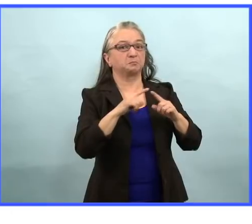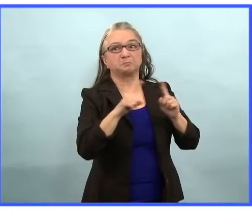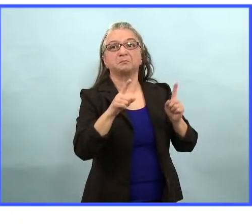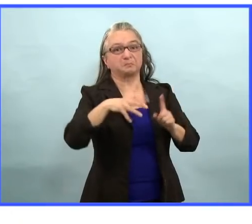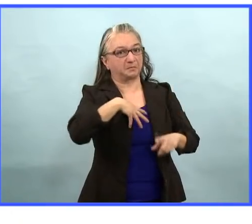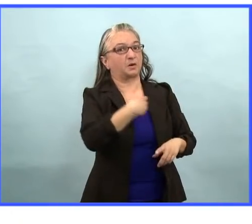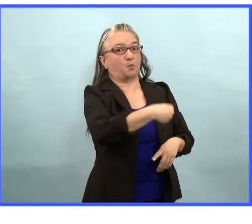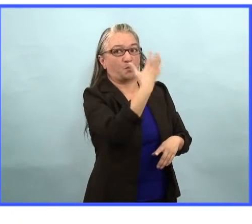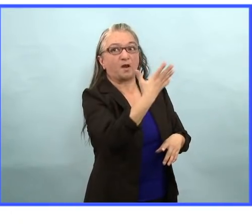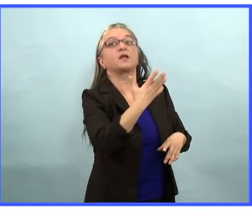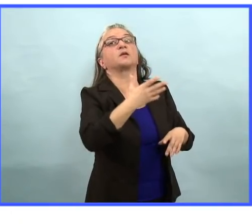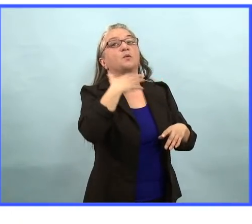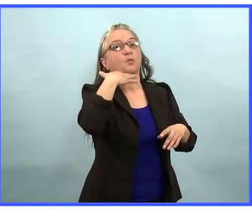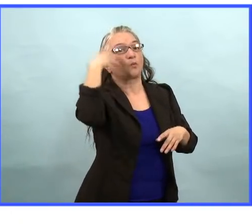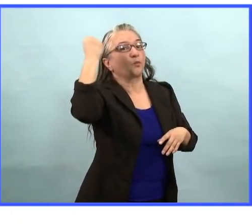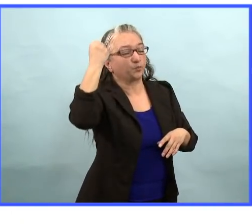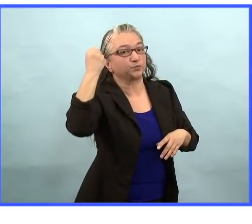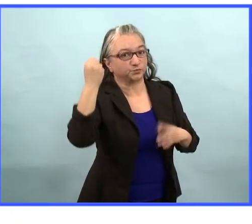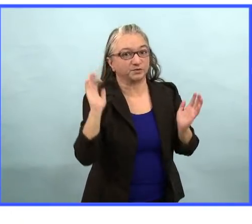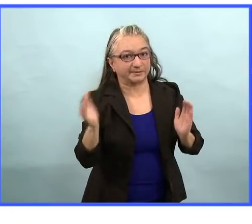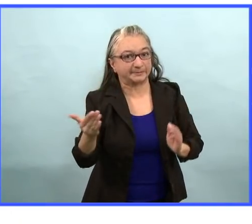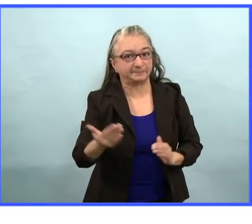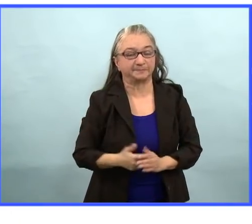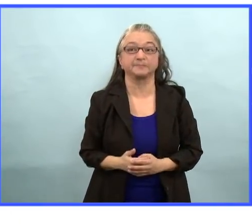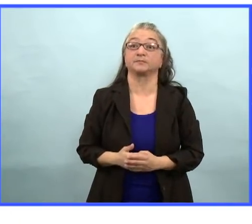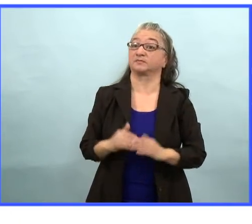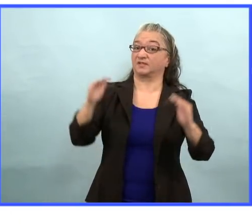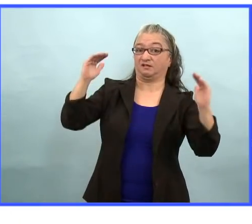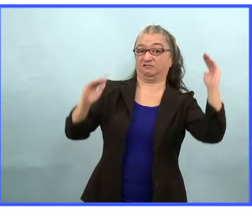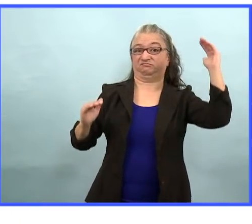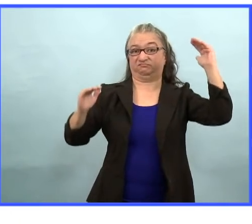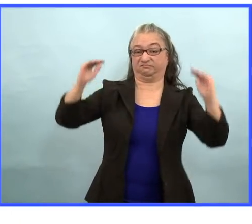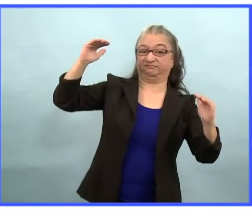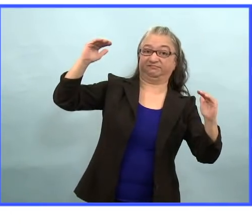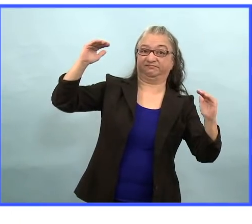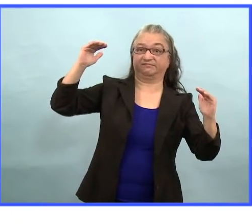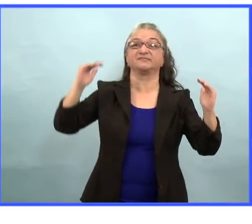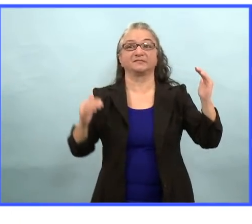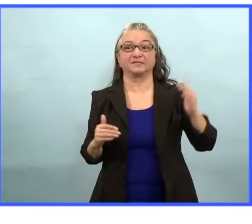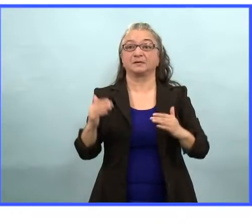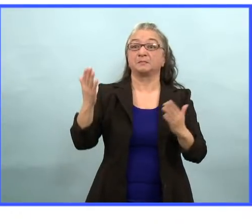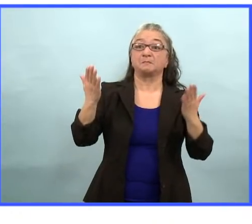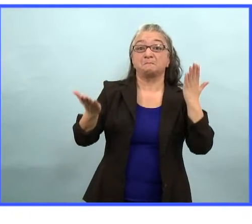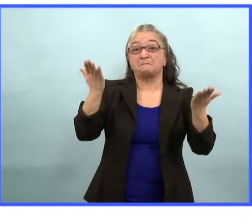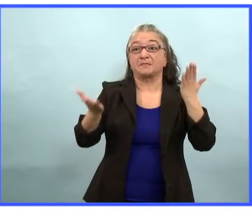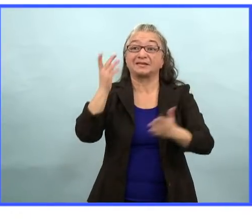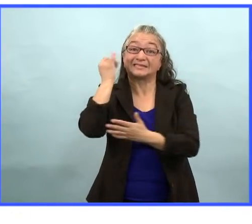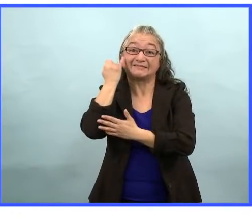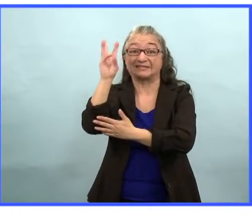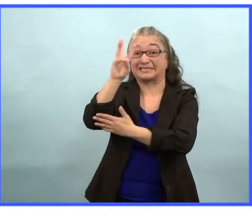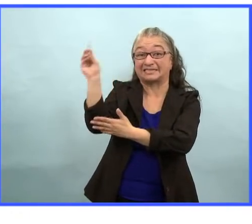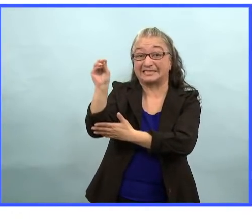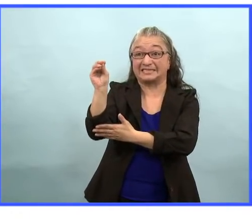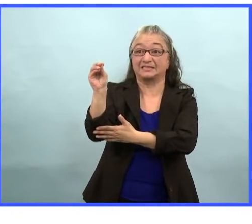are vaccinated is 10 year young 10 years younger and that's true for all three doses of the vaccine